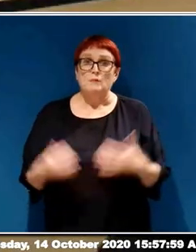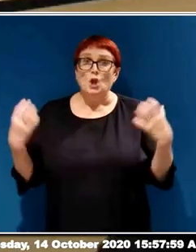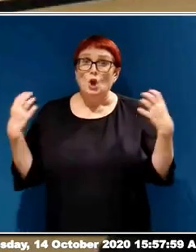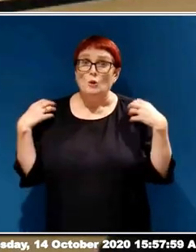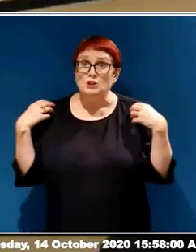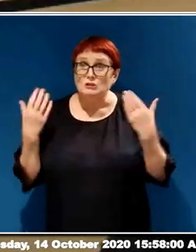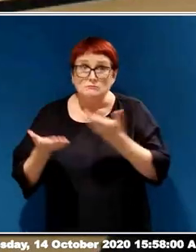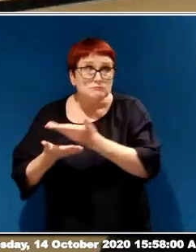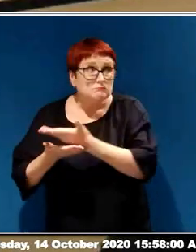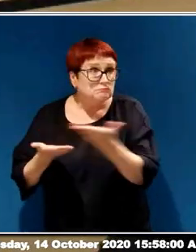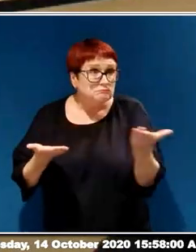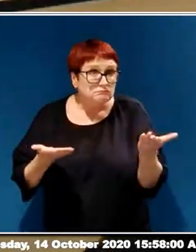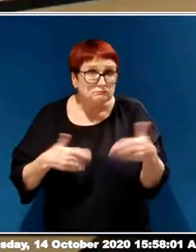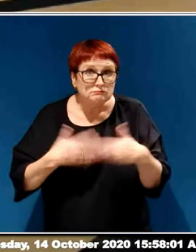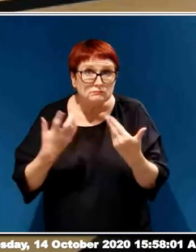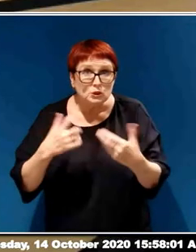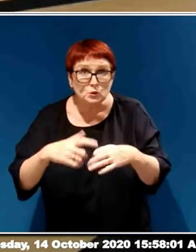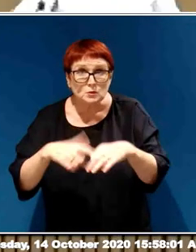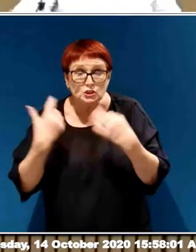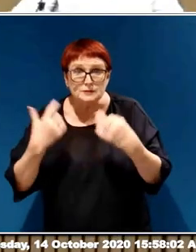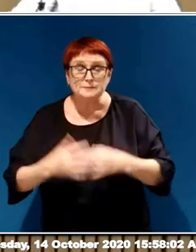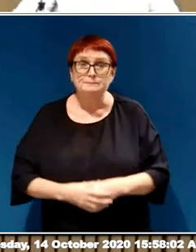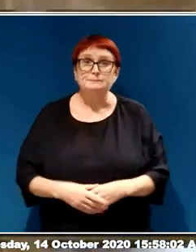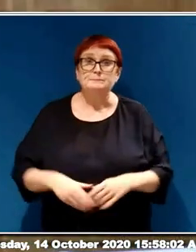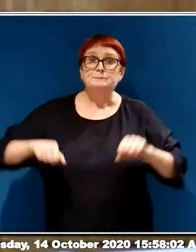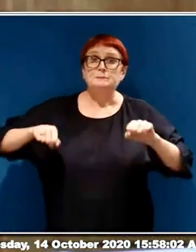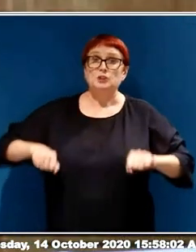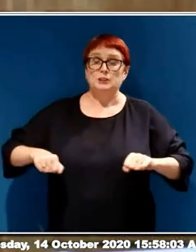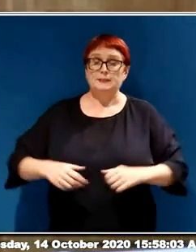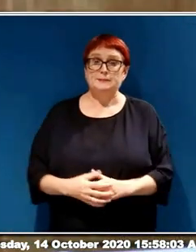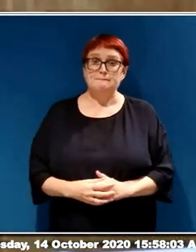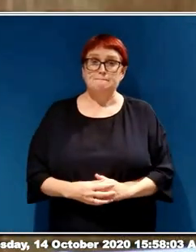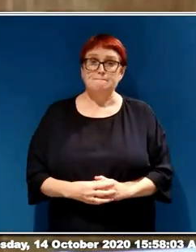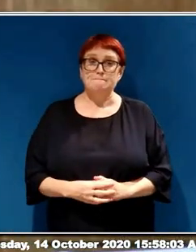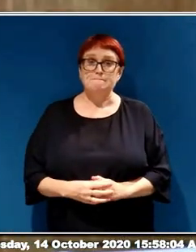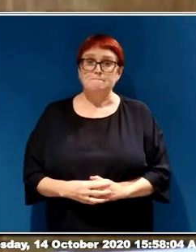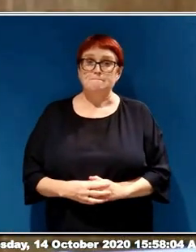Thank you very much. Commissioner Galbally, do you have any questions?